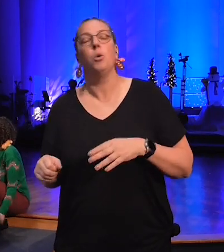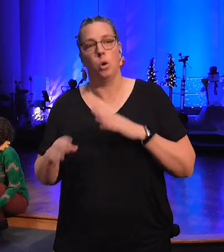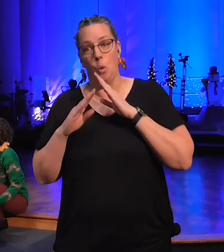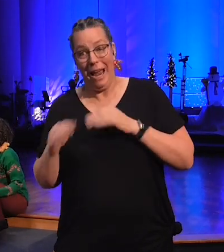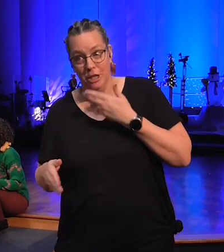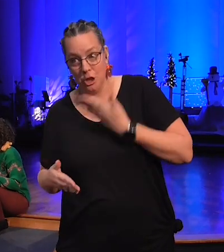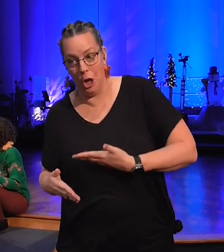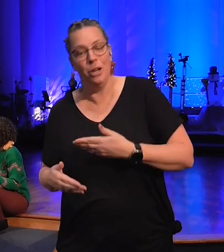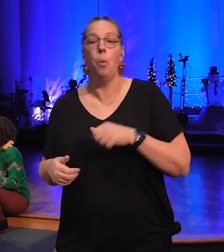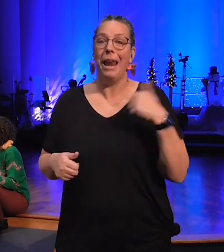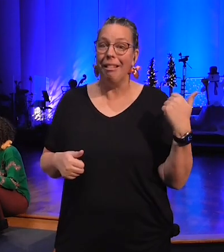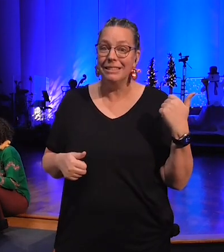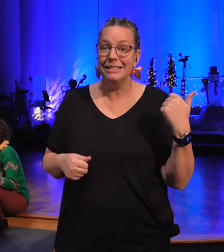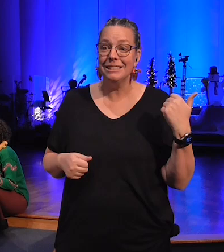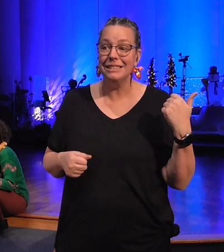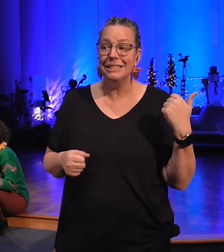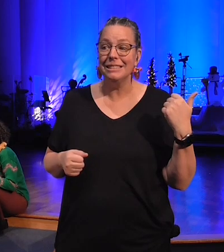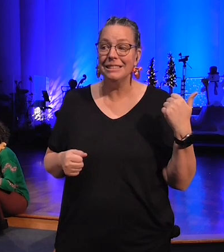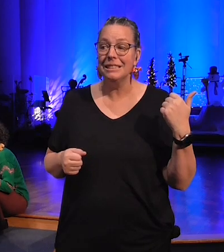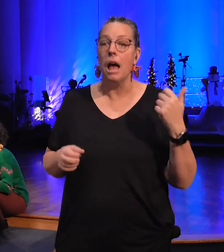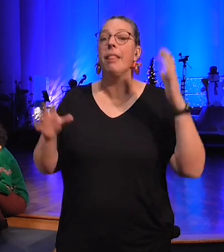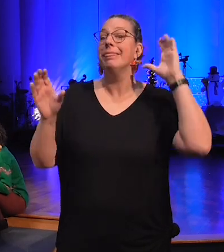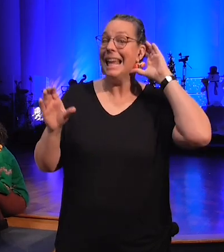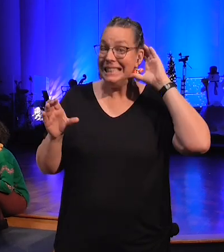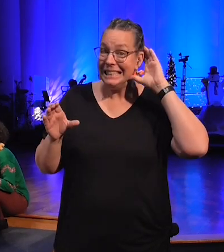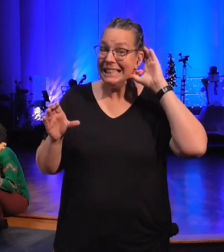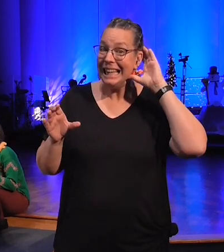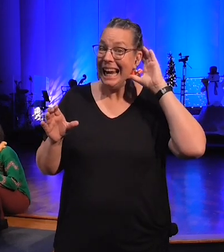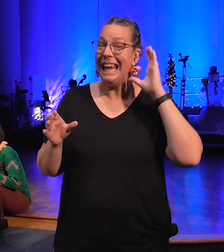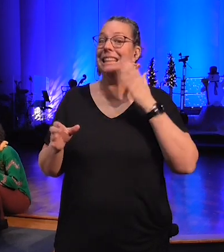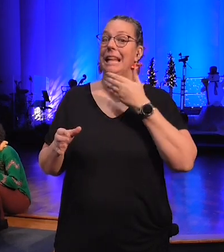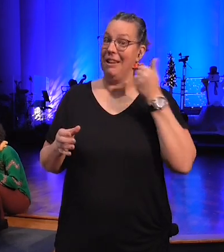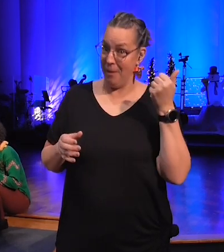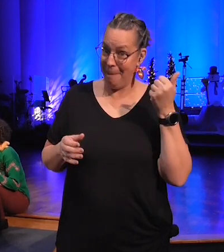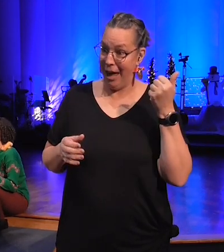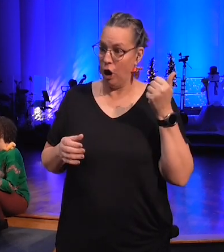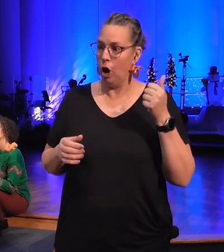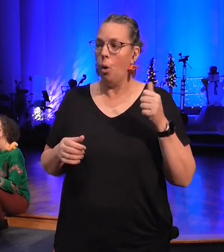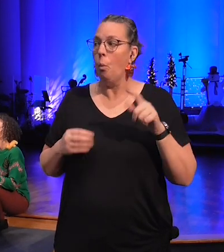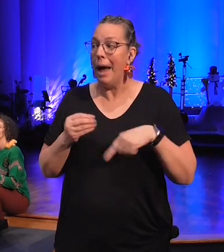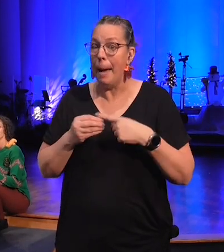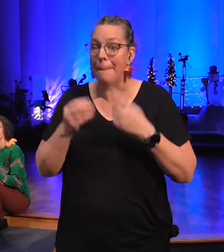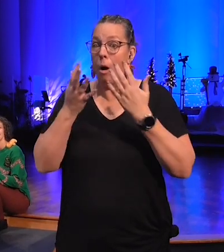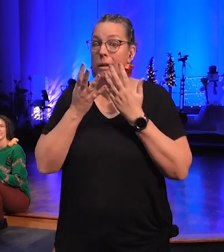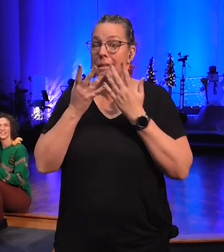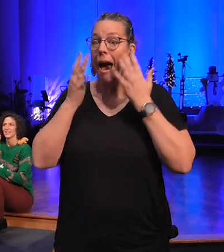need from you while we're doing the story to be quiet quiet is good what else do I need